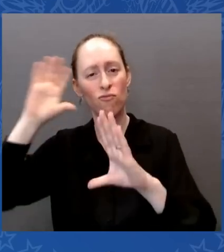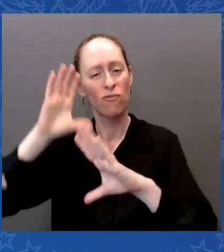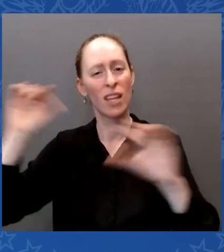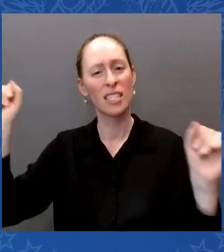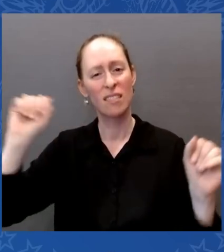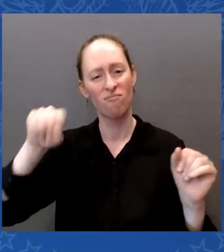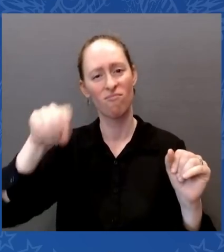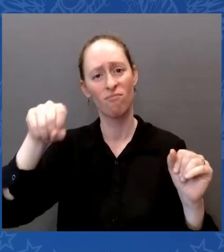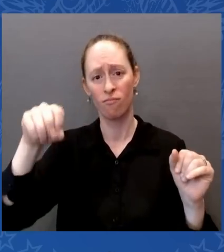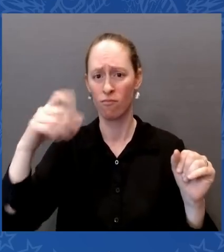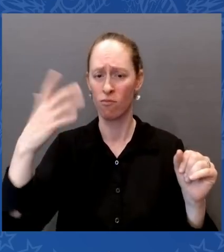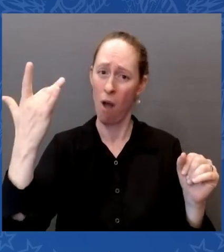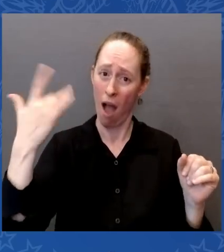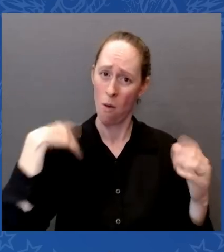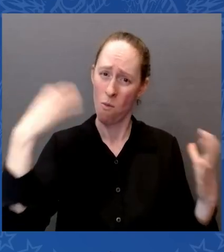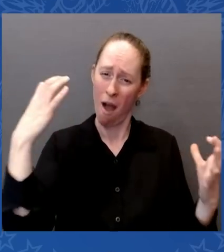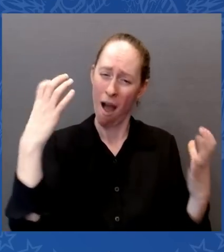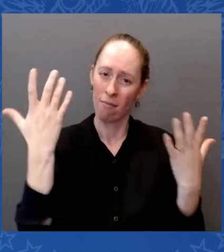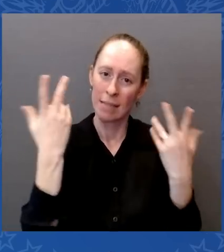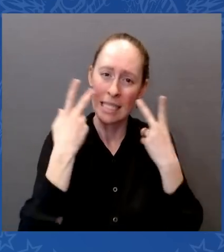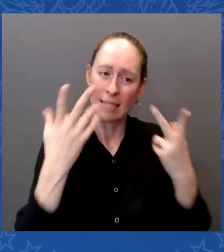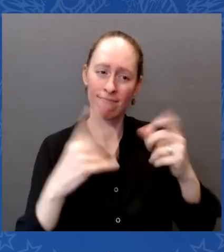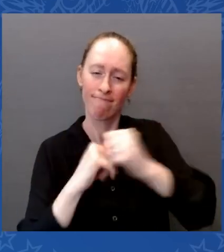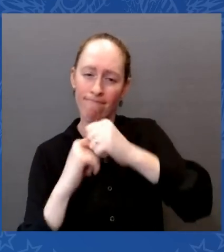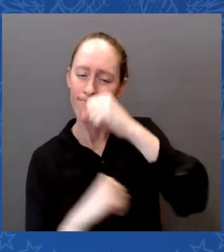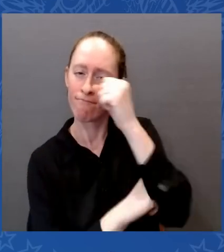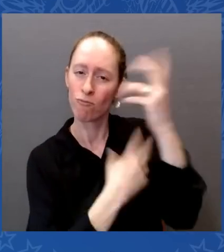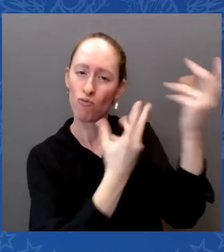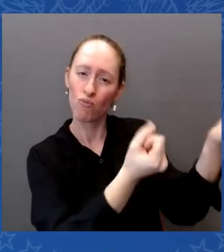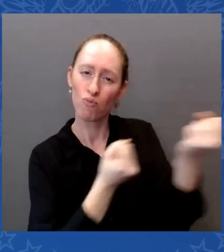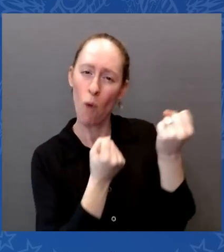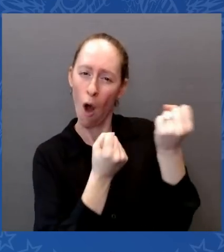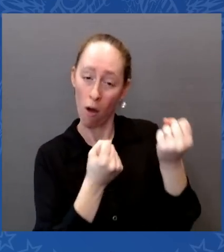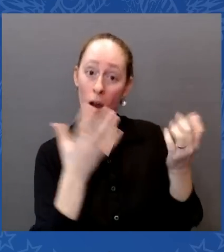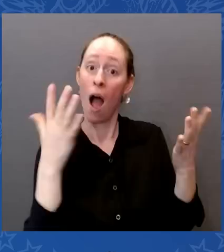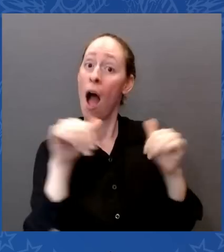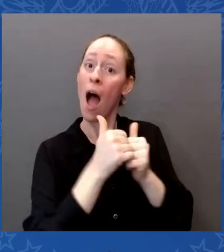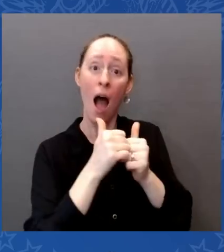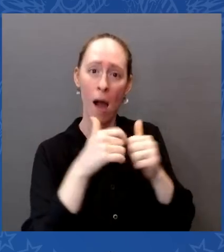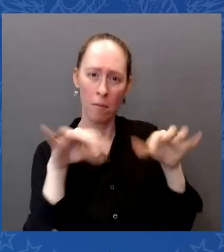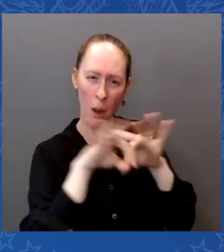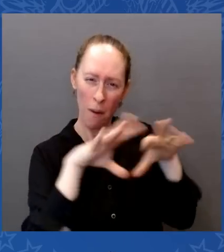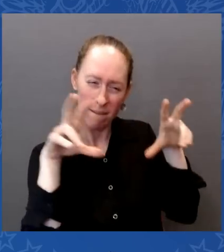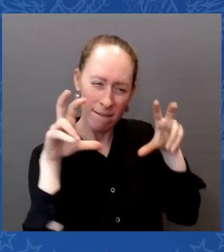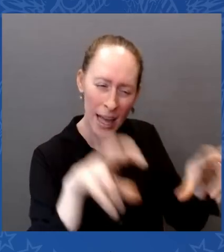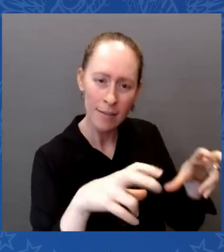and the middle out and for -- make sure the economy was stronger than it was before the pandemic.